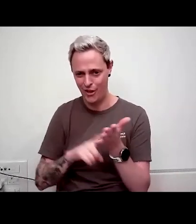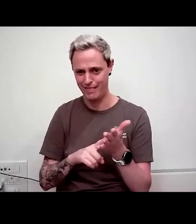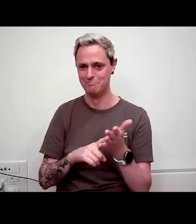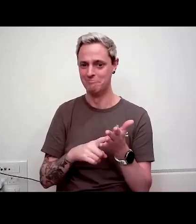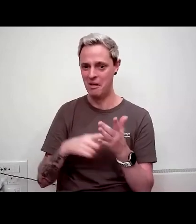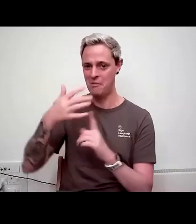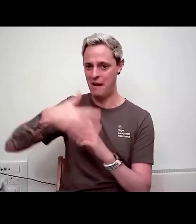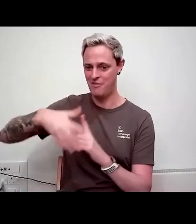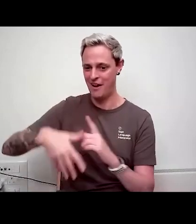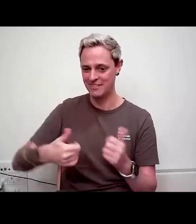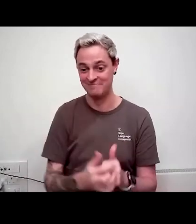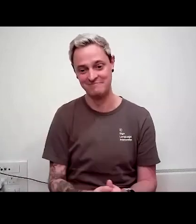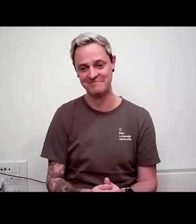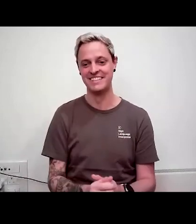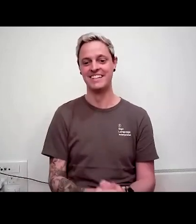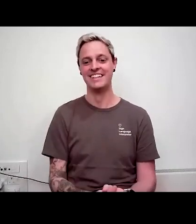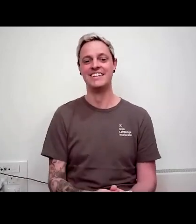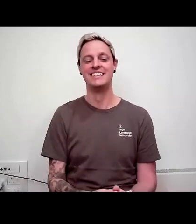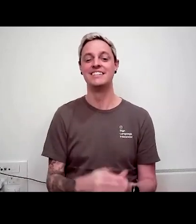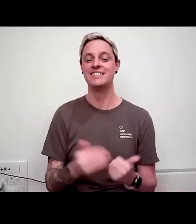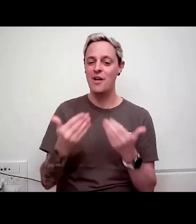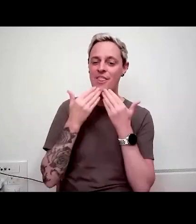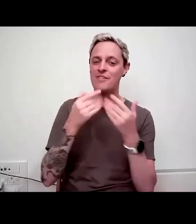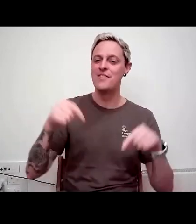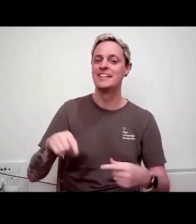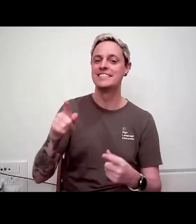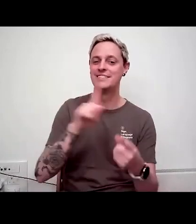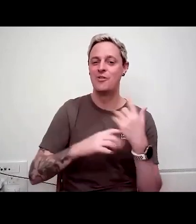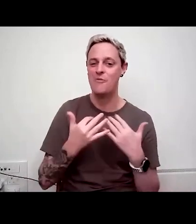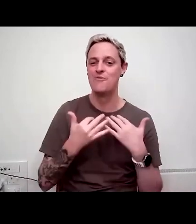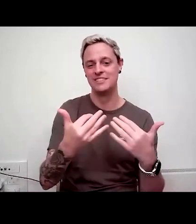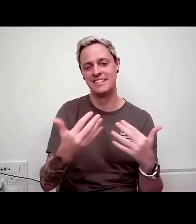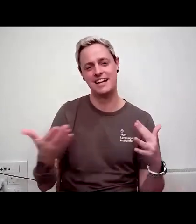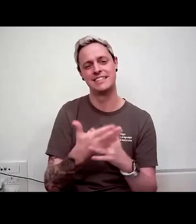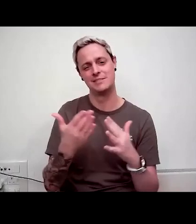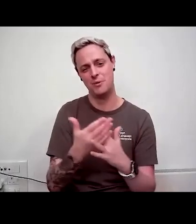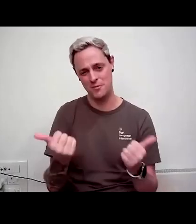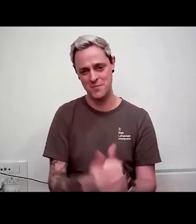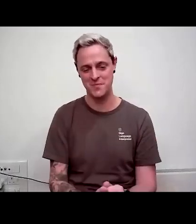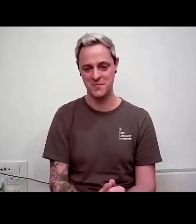Thank you so much for making this conference, much more accessible, thank you.